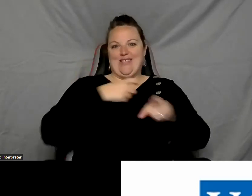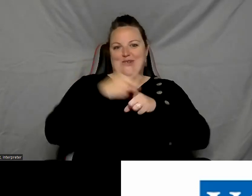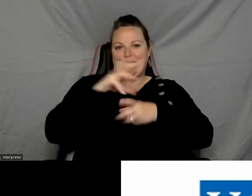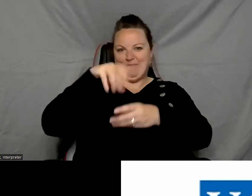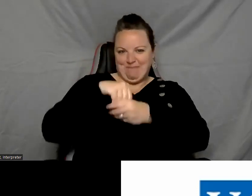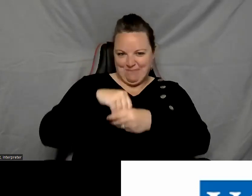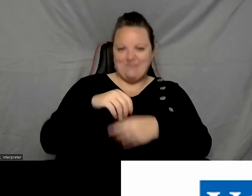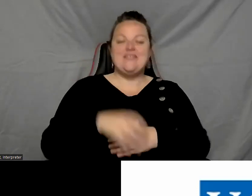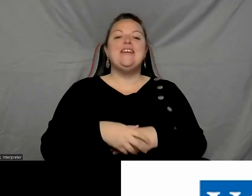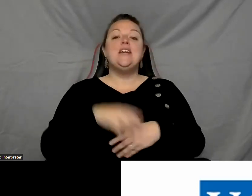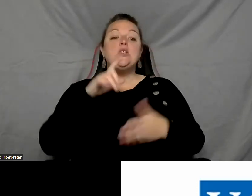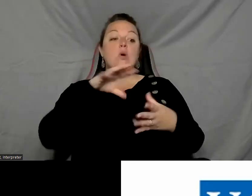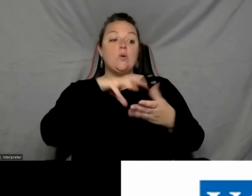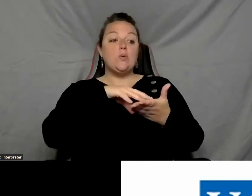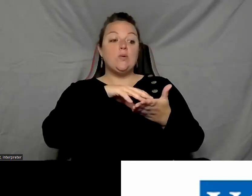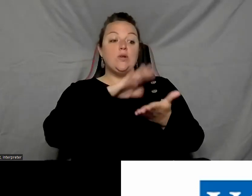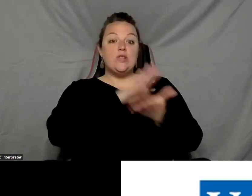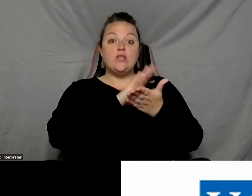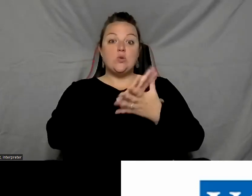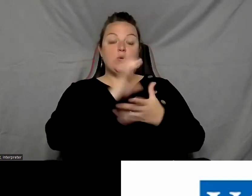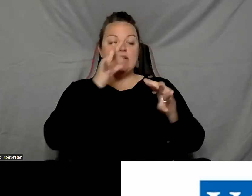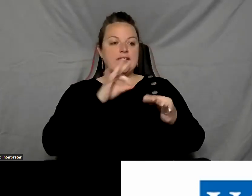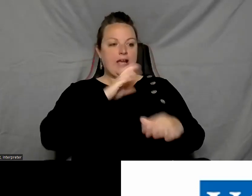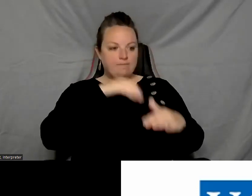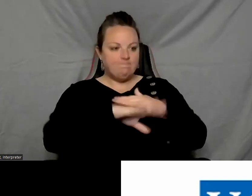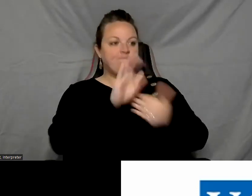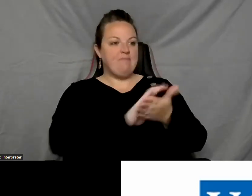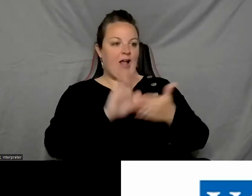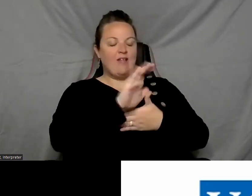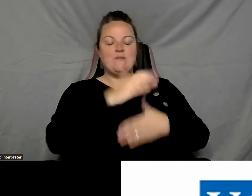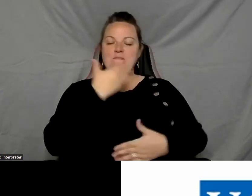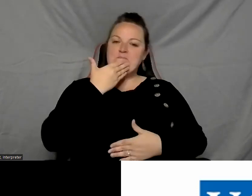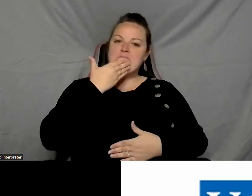and making the choice to come to college is one of the best decisions I've ever made in